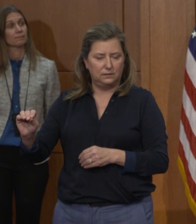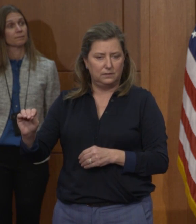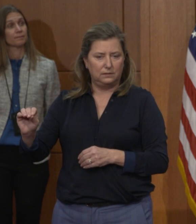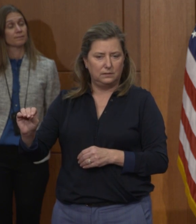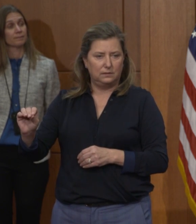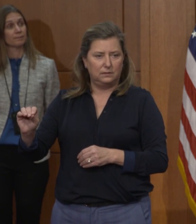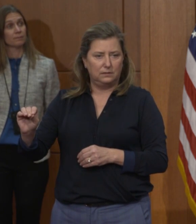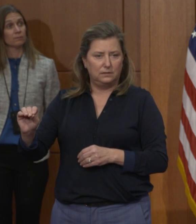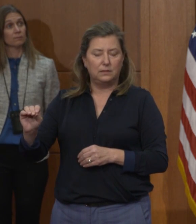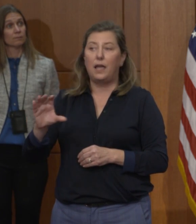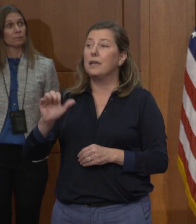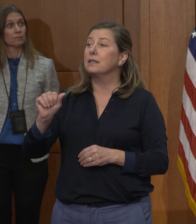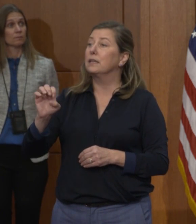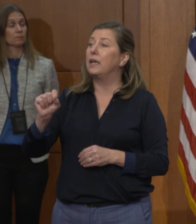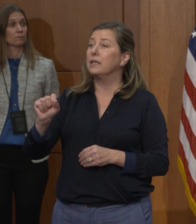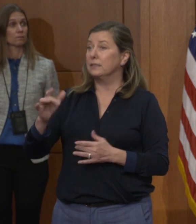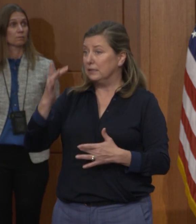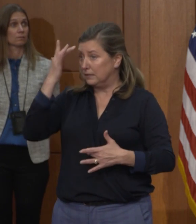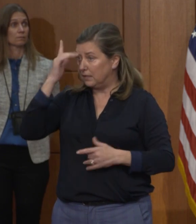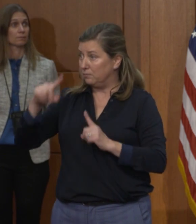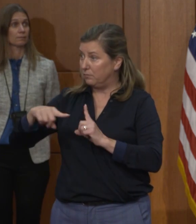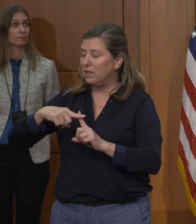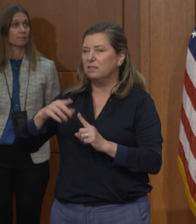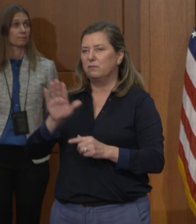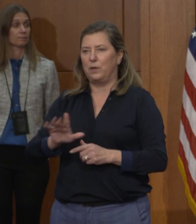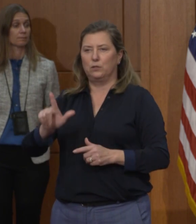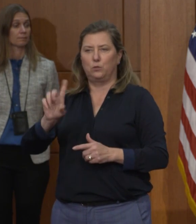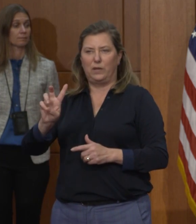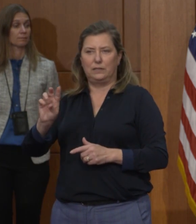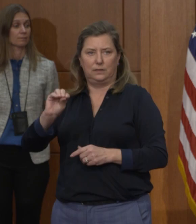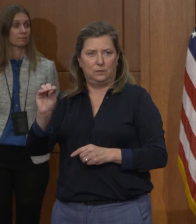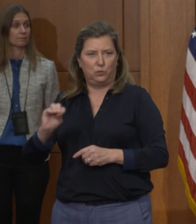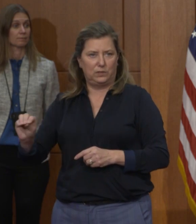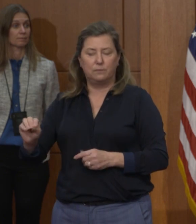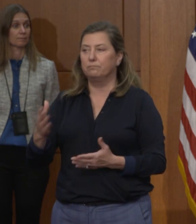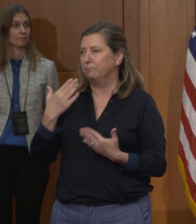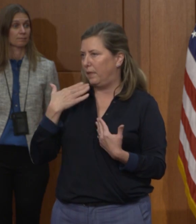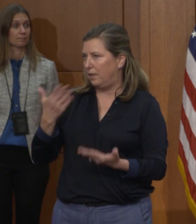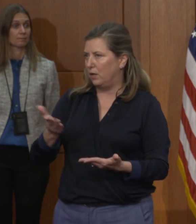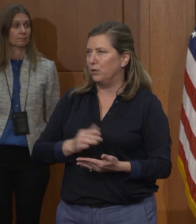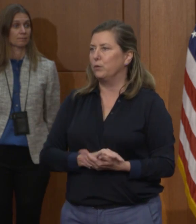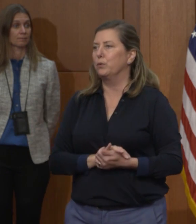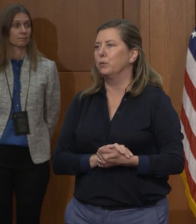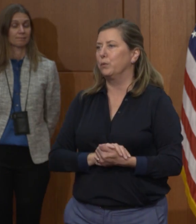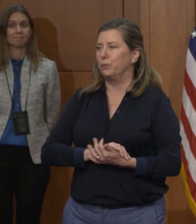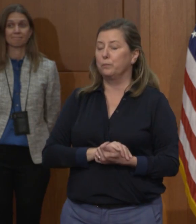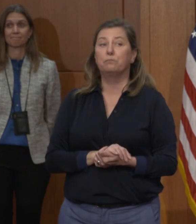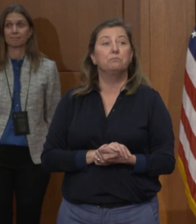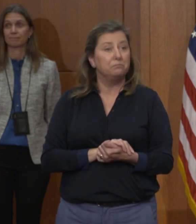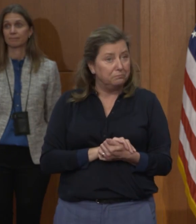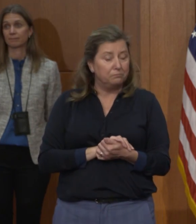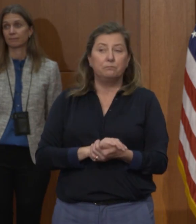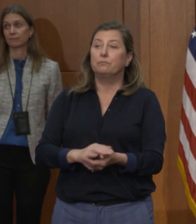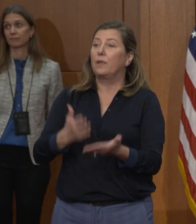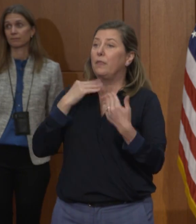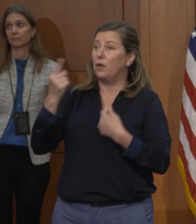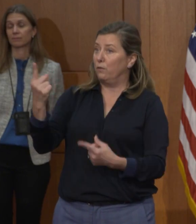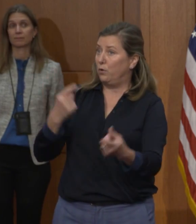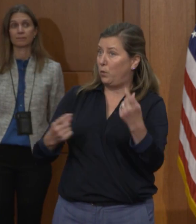also around 28%. And among, uh, the Latin next, uh, population, the, uh, deaths are numbering at 5%,